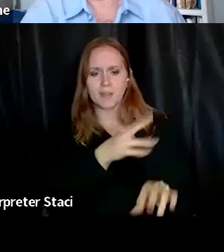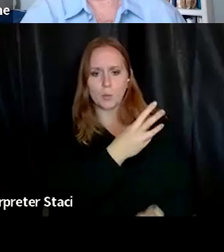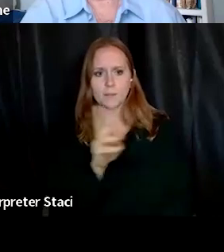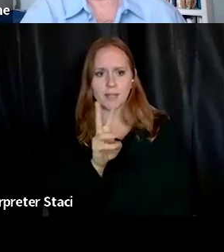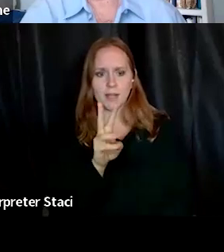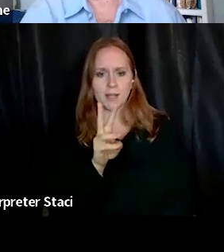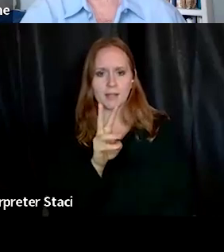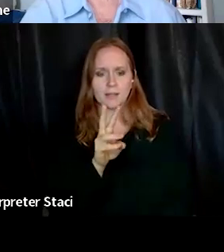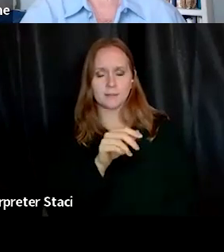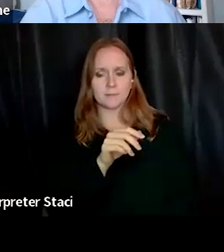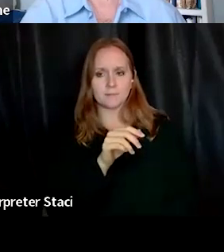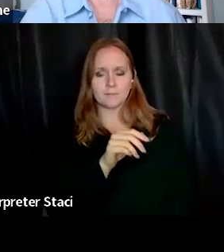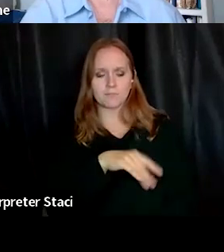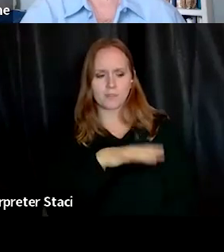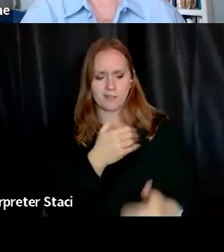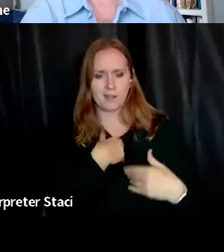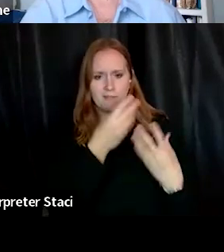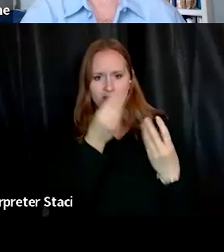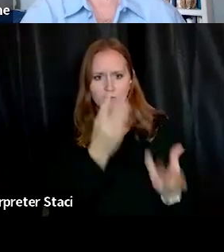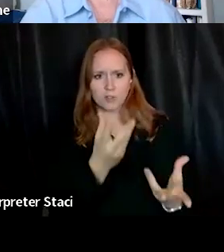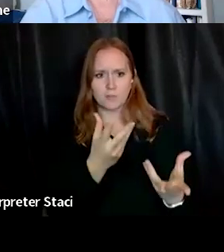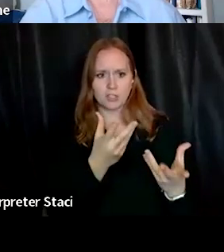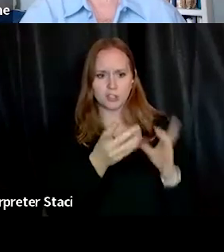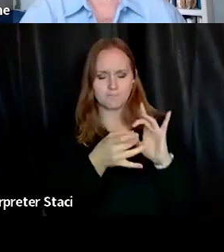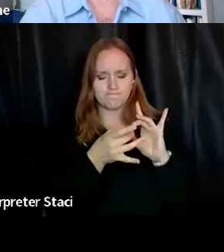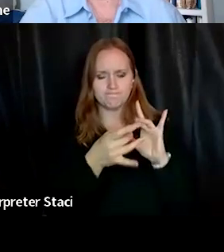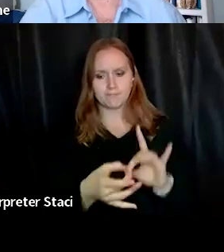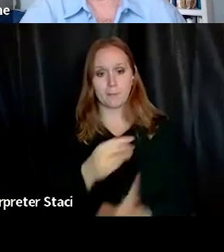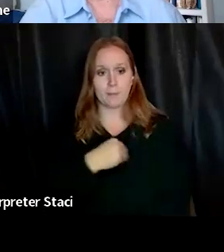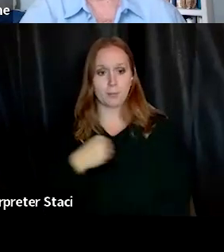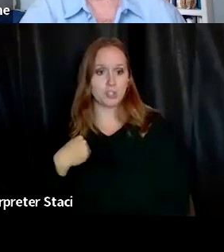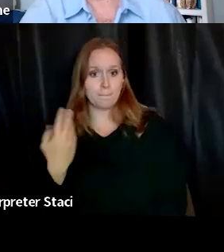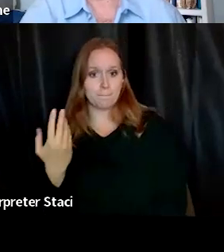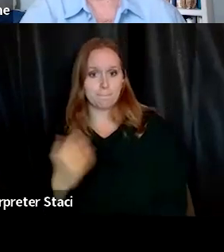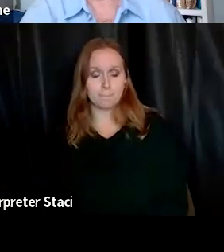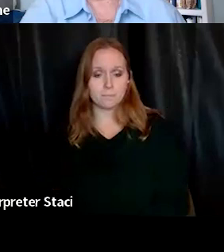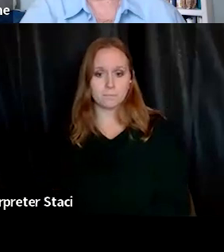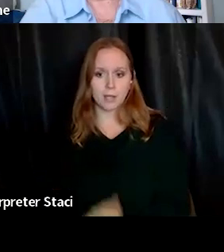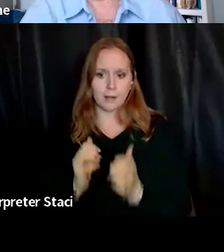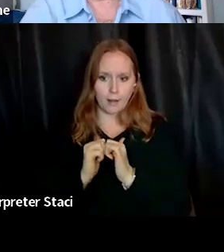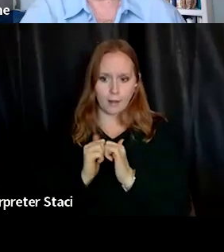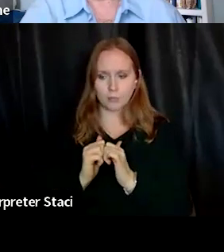They will often have information in terms of membership and how to go about doing so and the benefits of that.